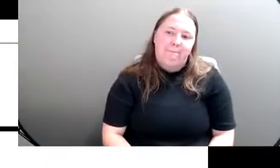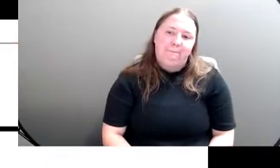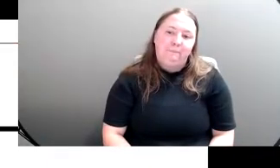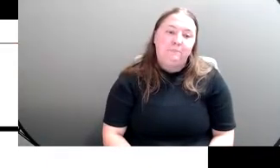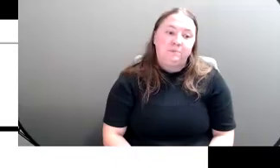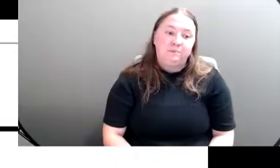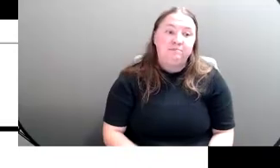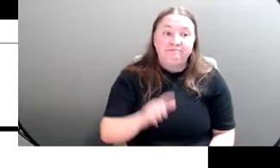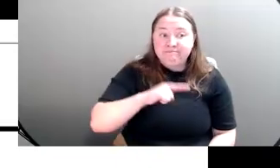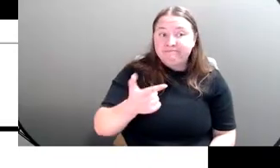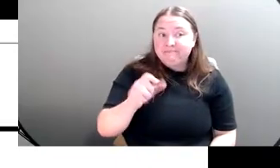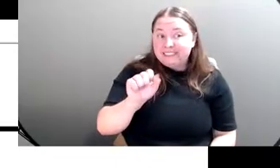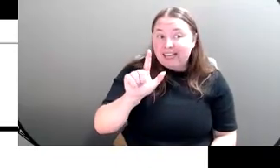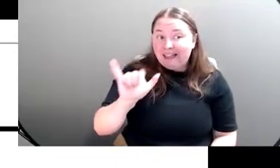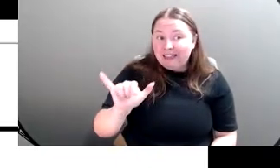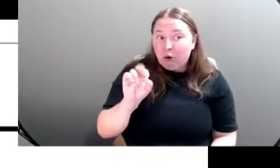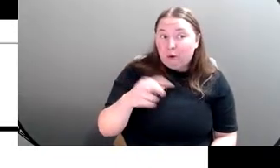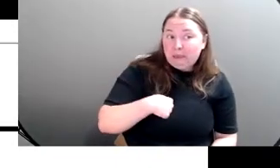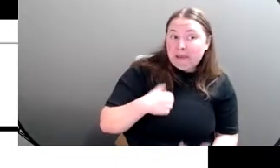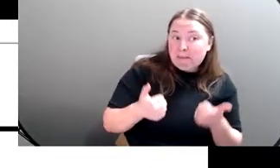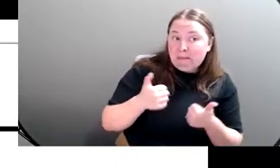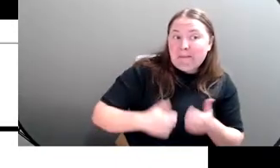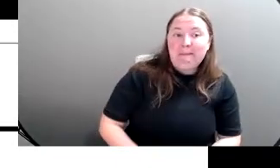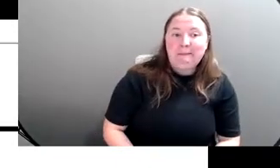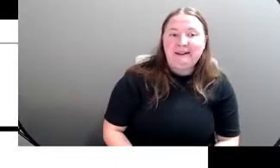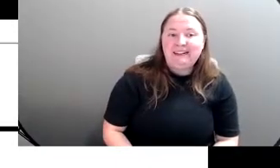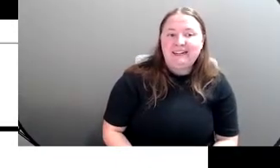Sally, do you want to talk about this one or I can. Yes.